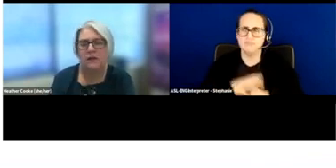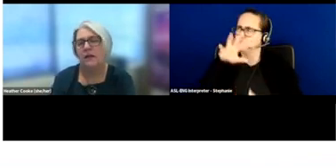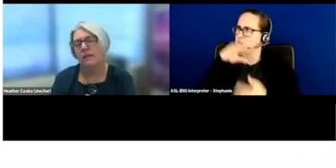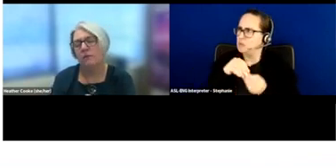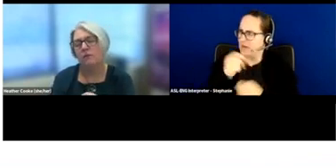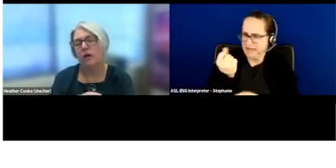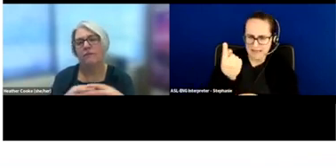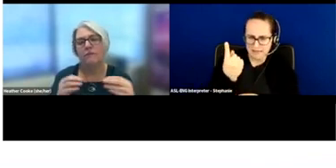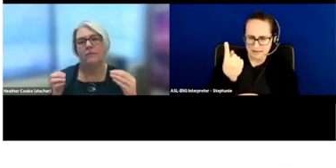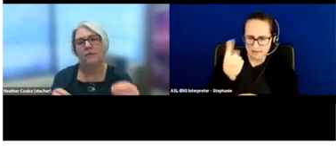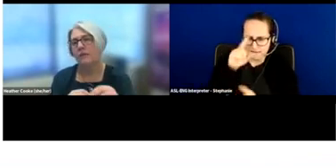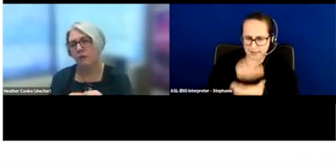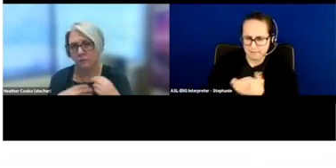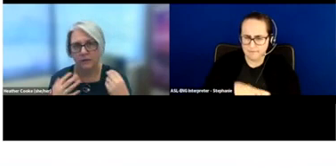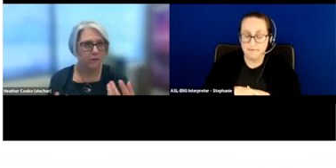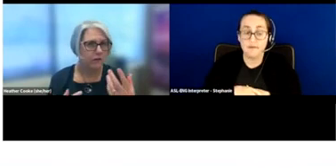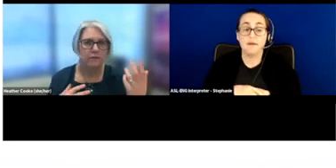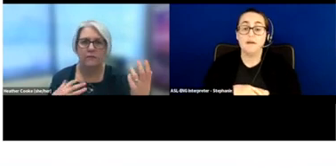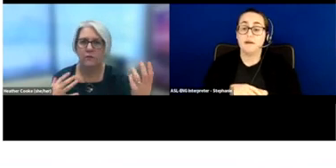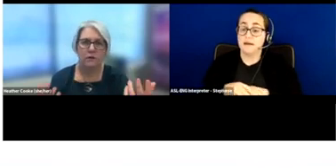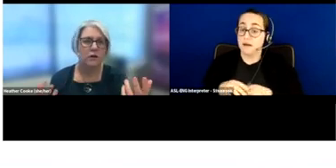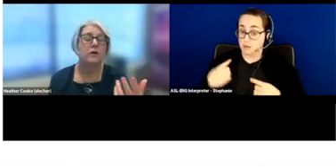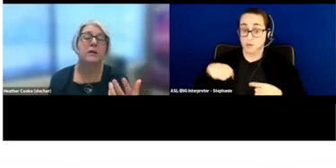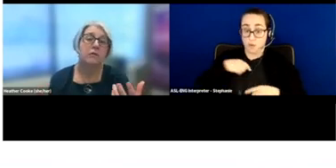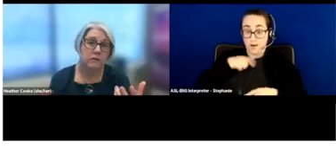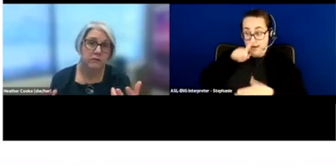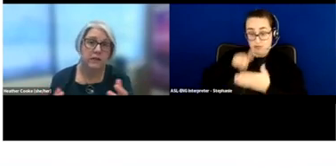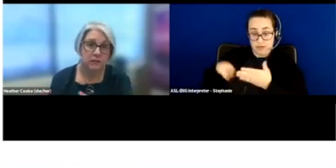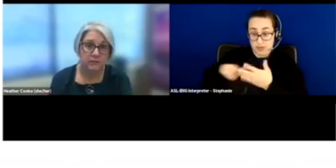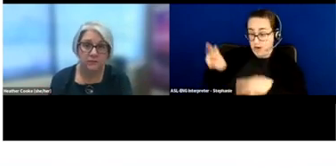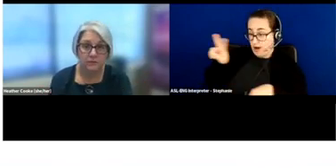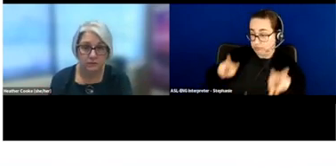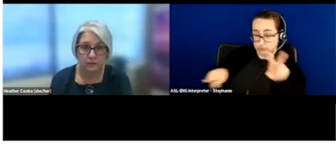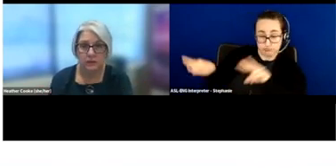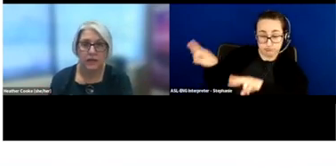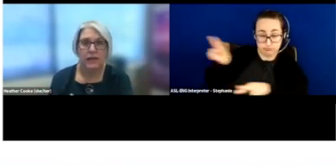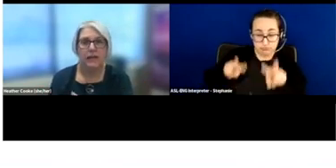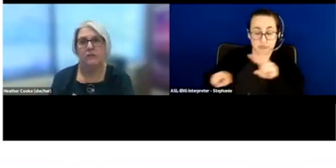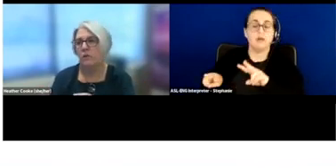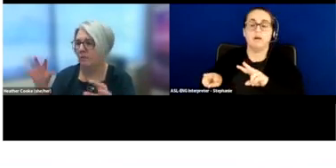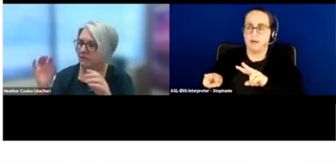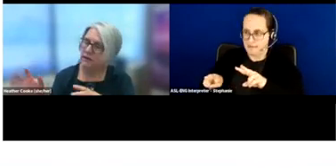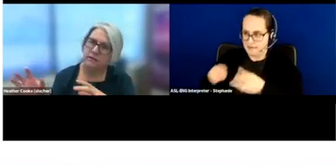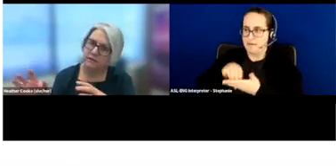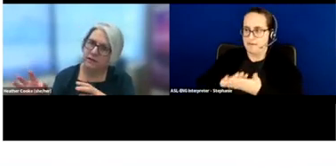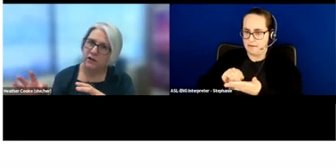that are in there that were drawn from the behaviors we observed or heard about during our original research. And so we